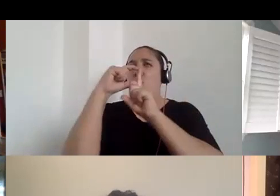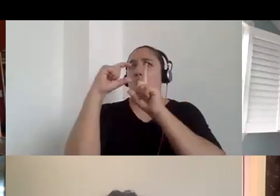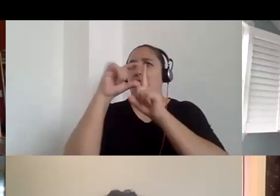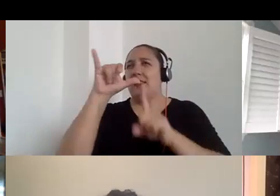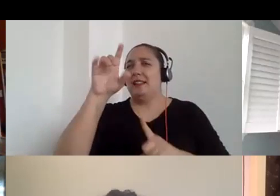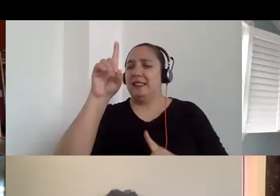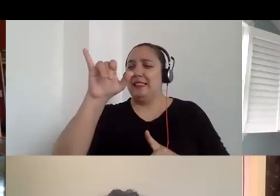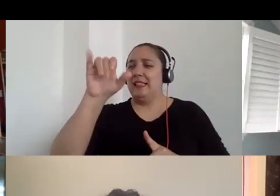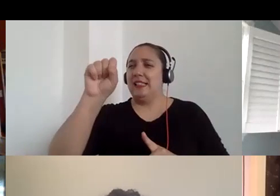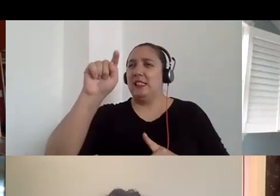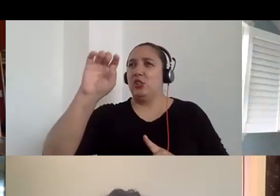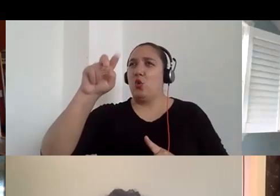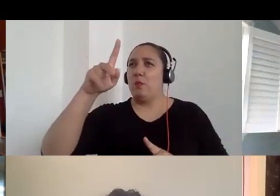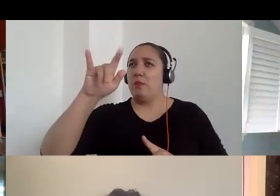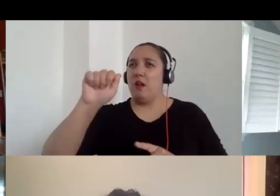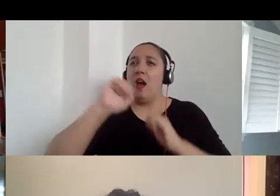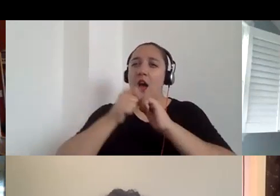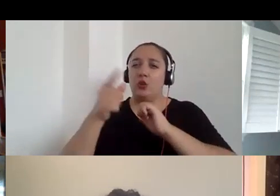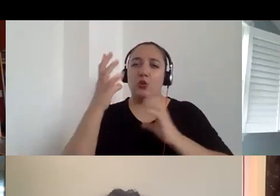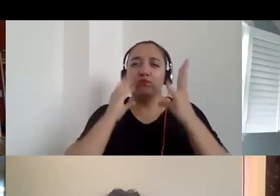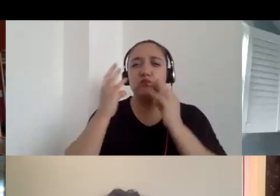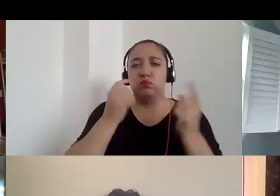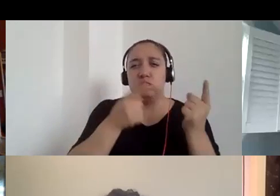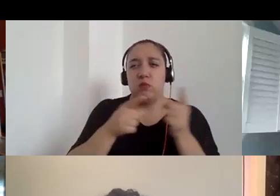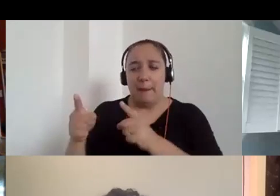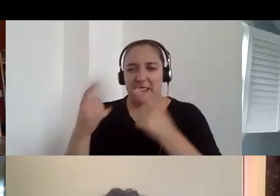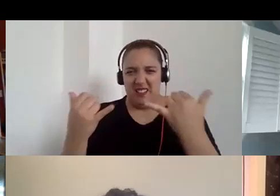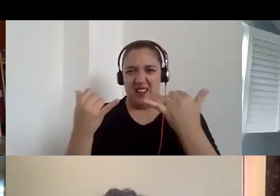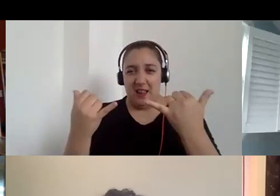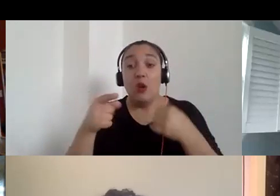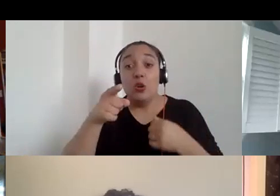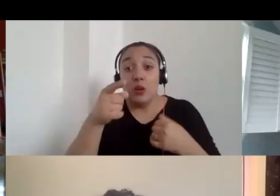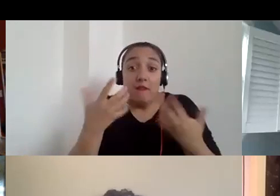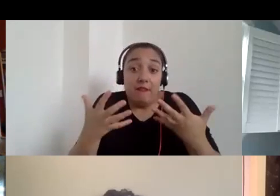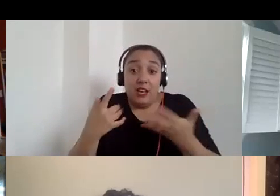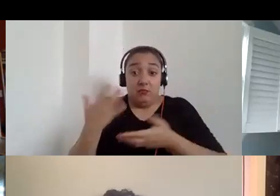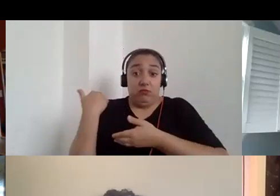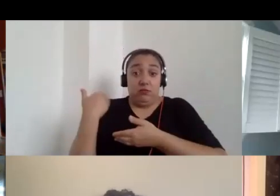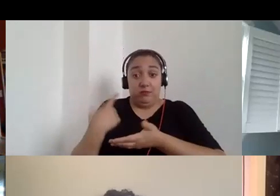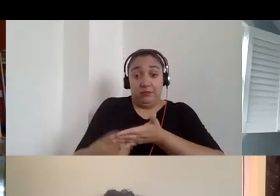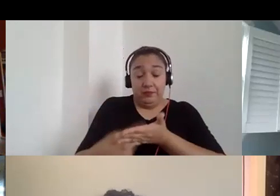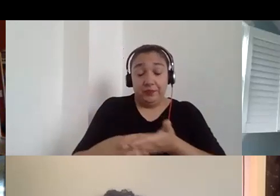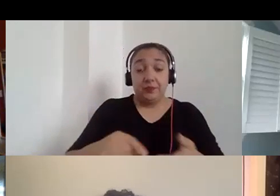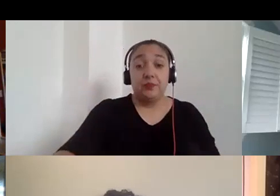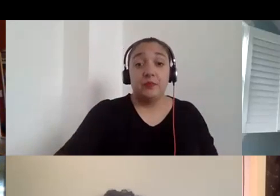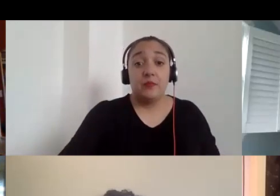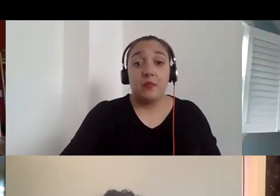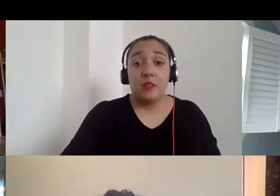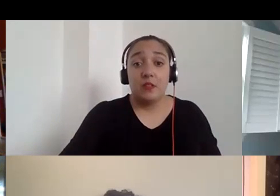experiencing what's happening right now and we talked a little bit in the introduction about all the things that are happening that are affecting dance makers, affecting people